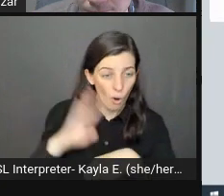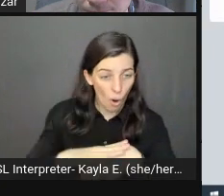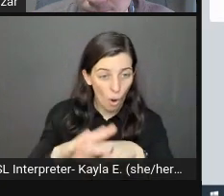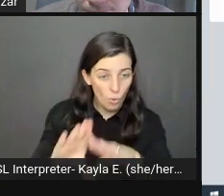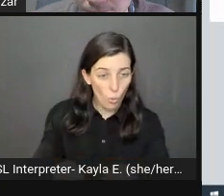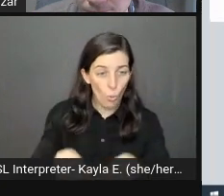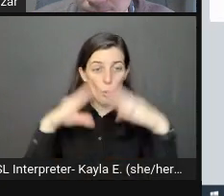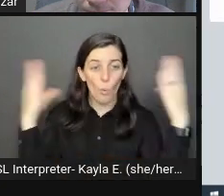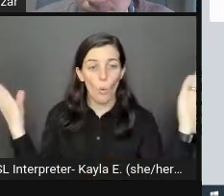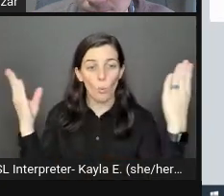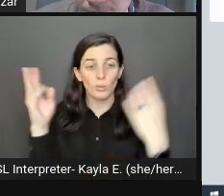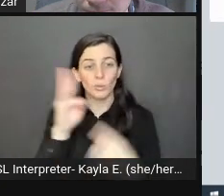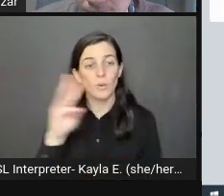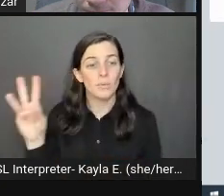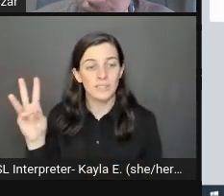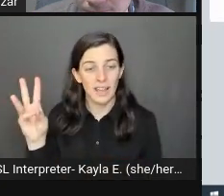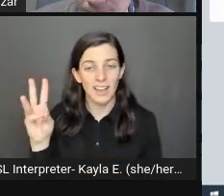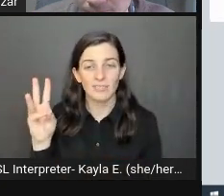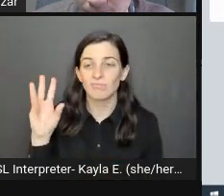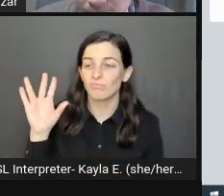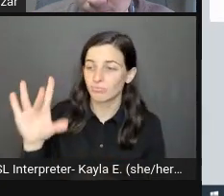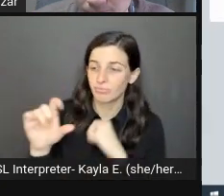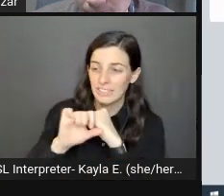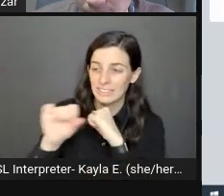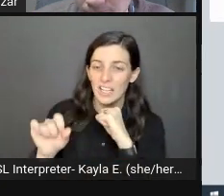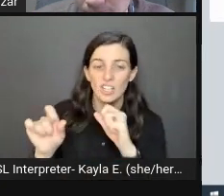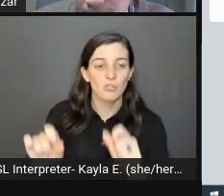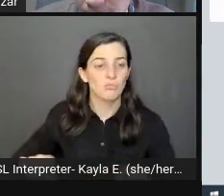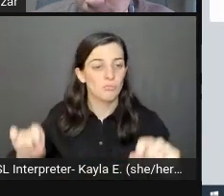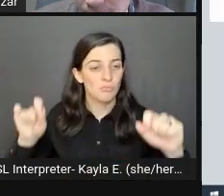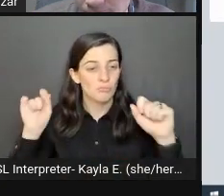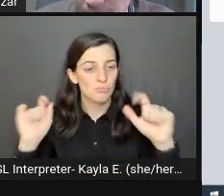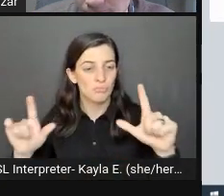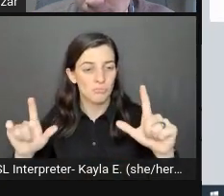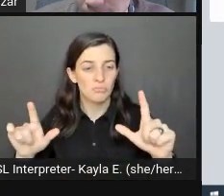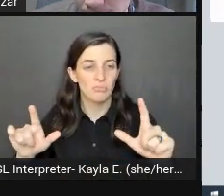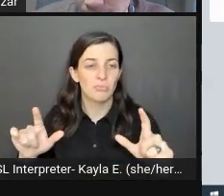In that case you will get obviously much different results.